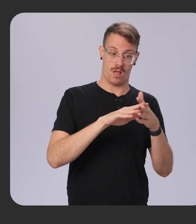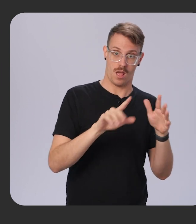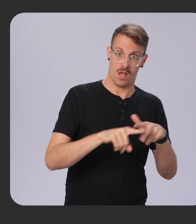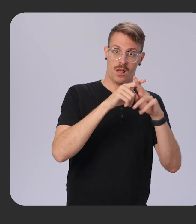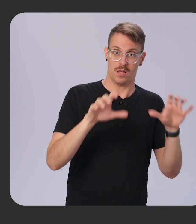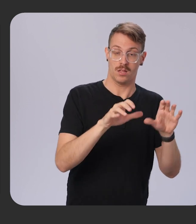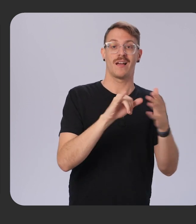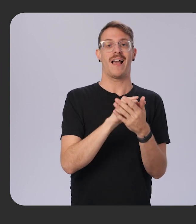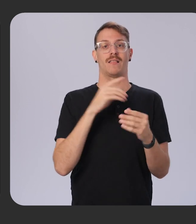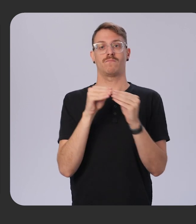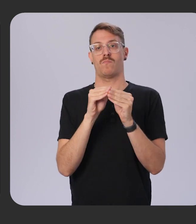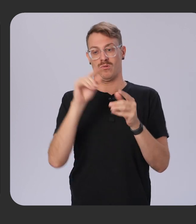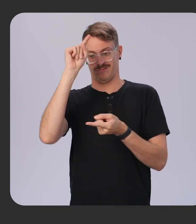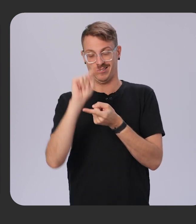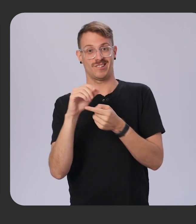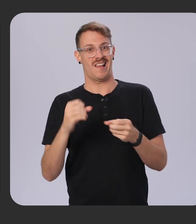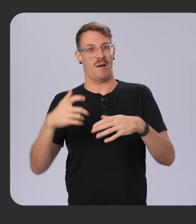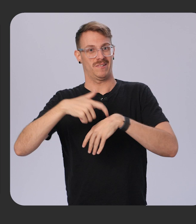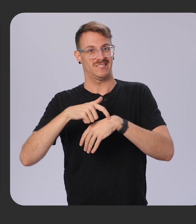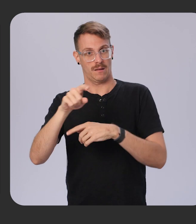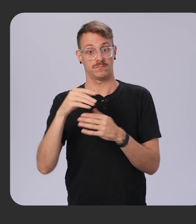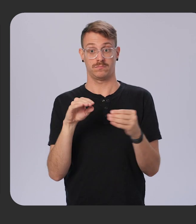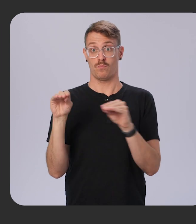gets lost. You can see in the video on the right